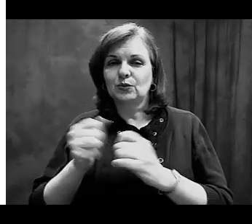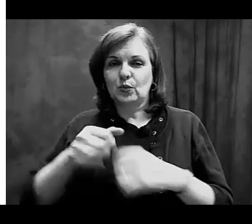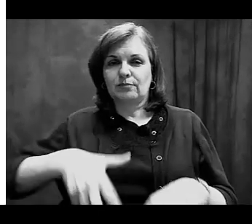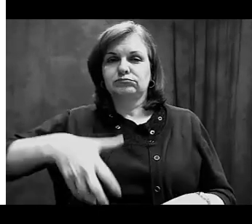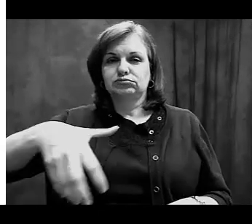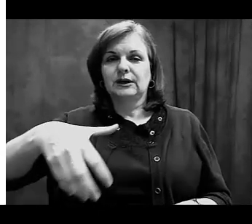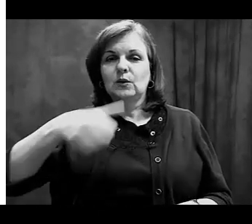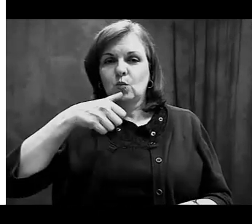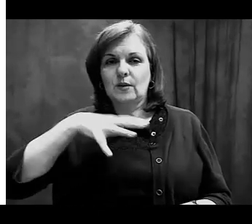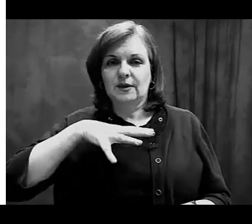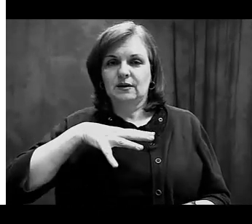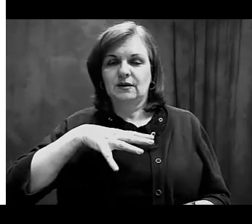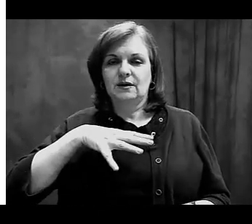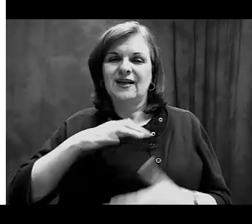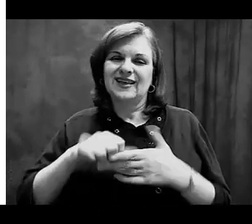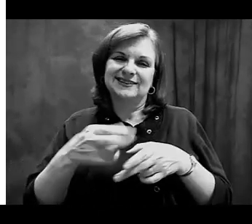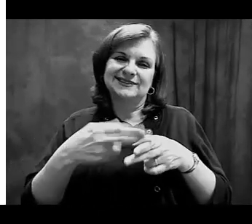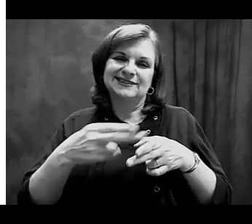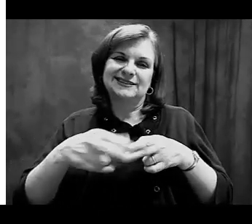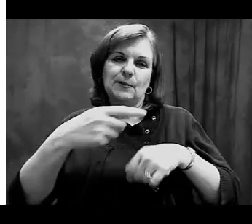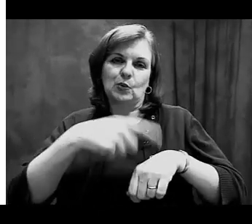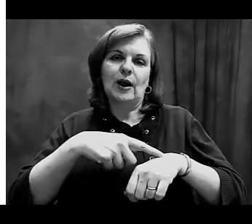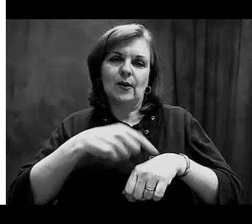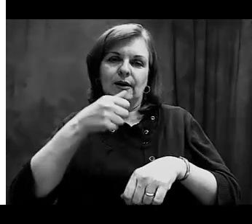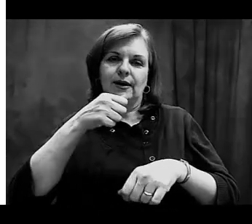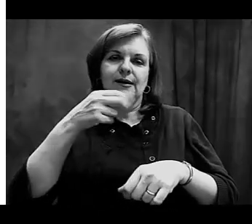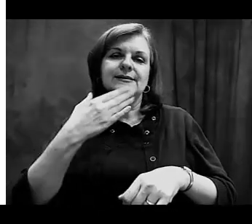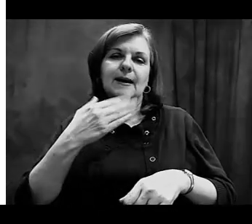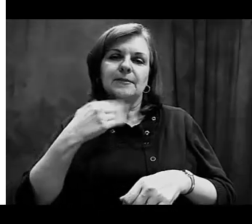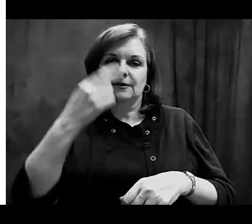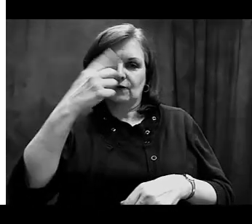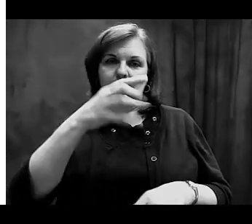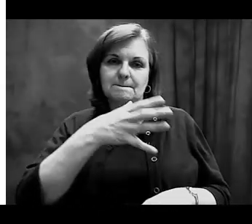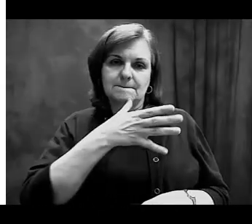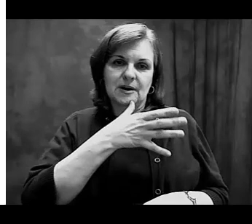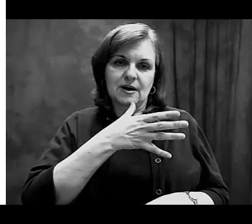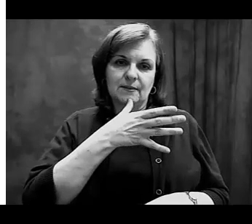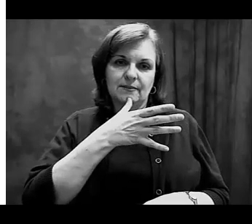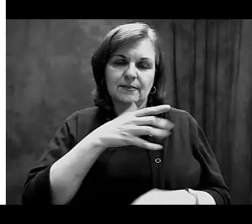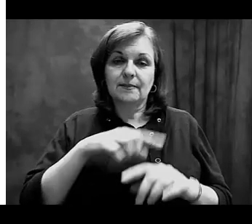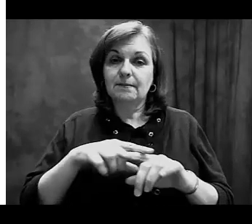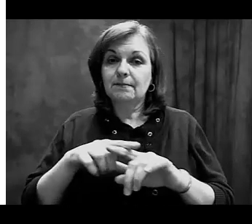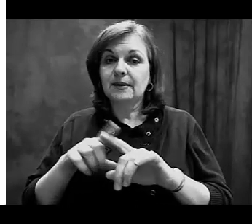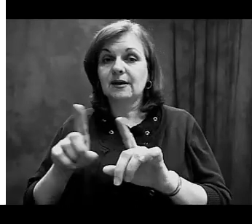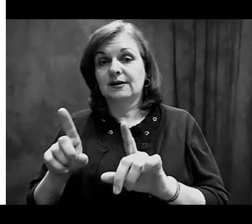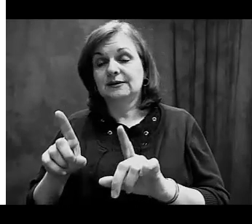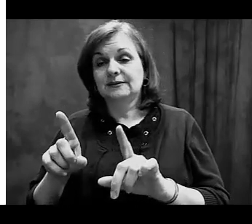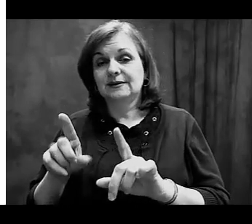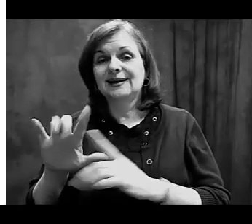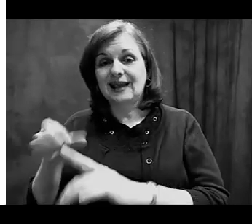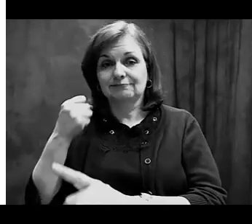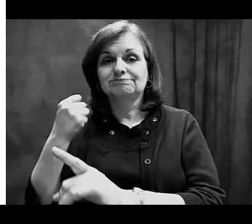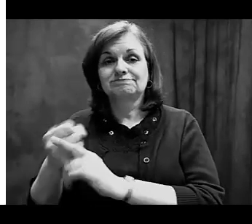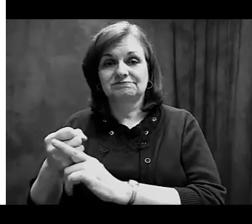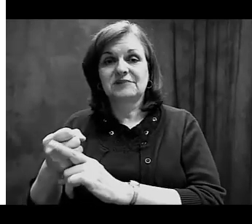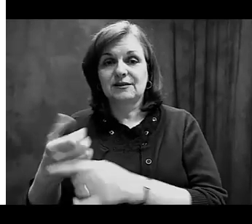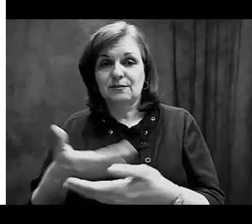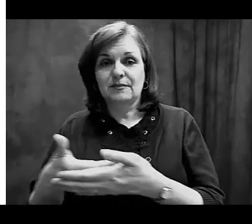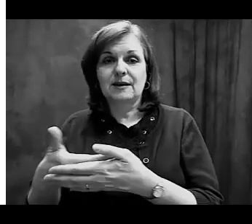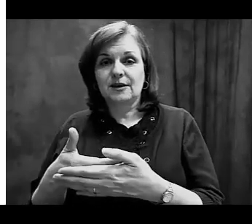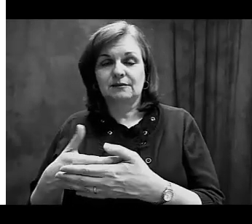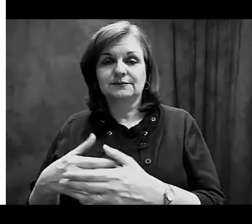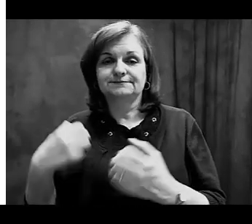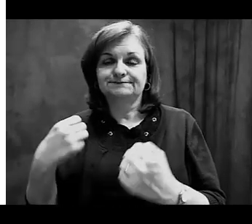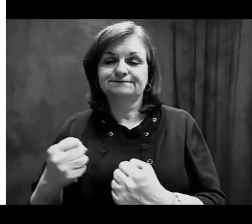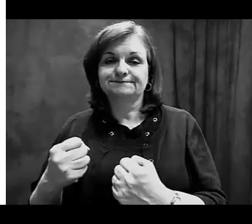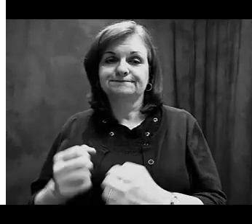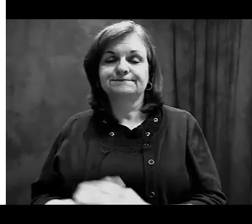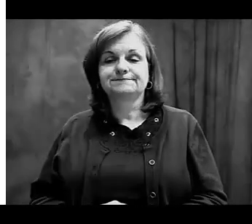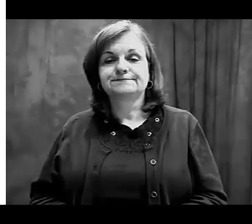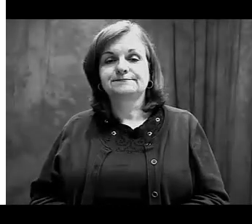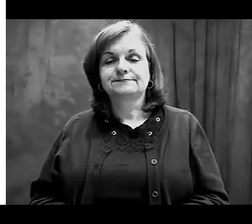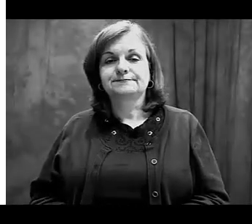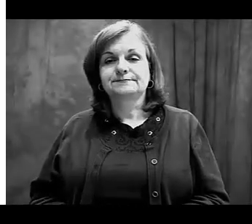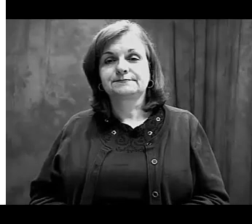and the problem with this one is its temporary diabetes for the mom but it can have huge effects on baby and when the baby is very